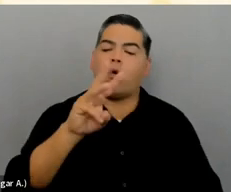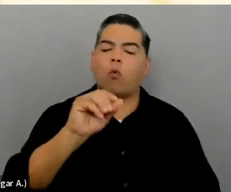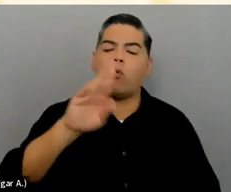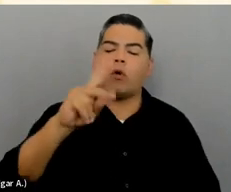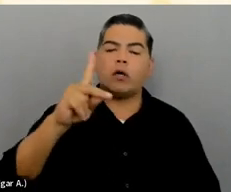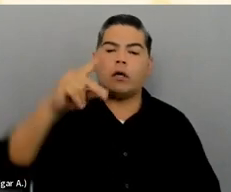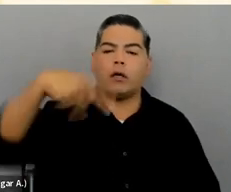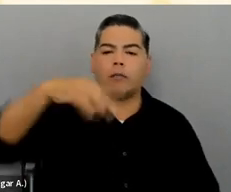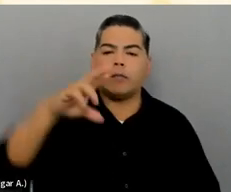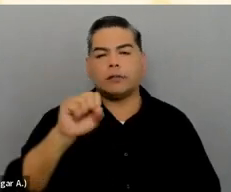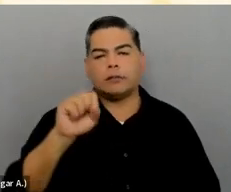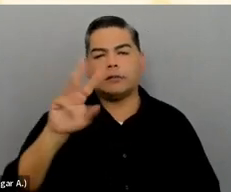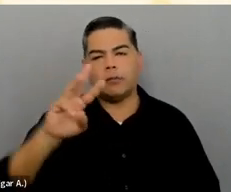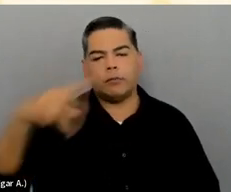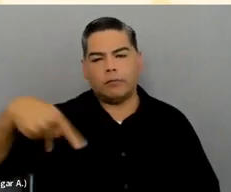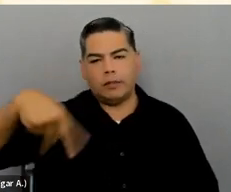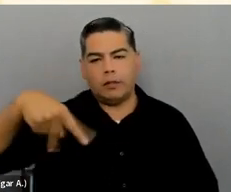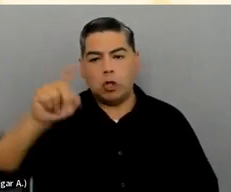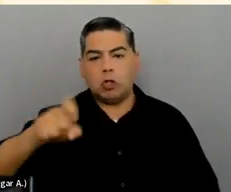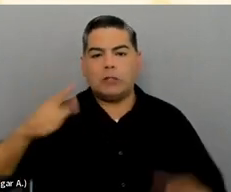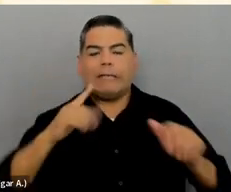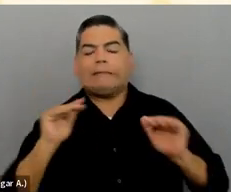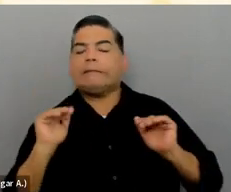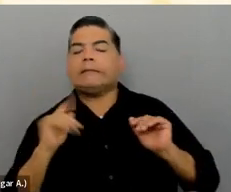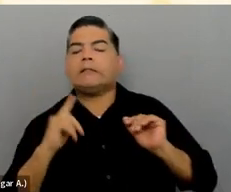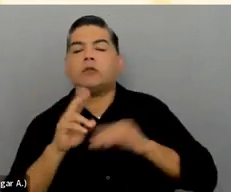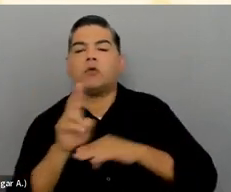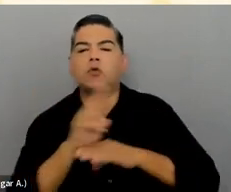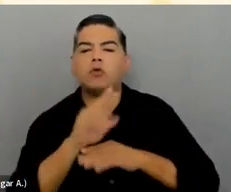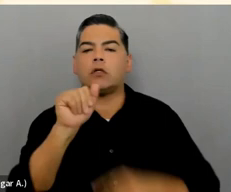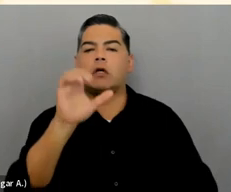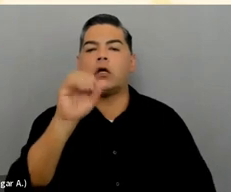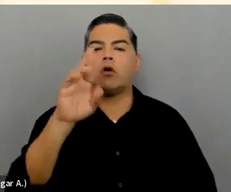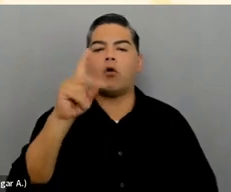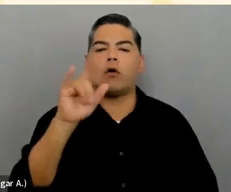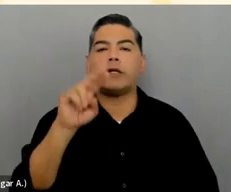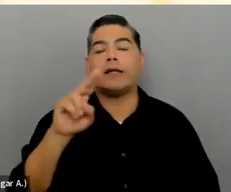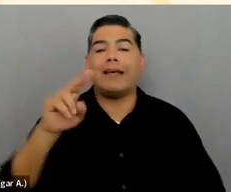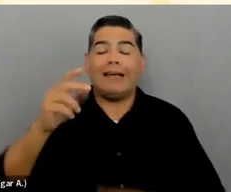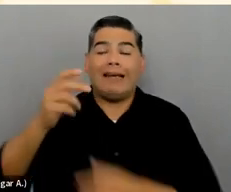should I stay away from using an accordion to hide or show lessons and transcripts?